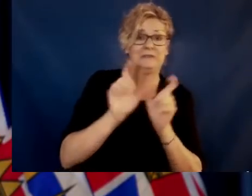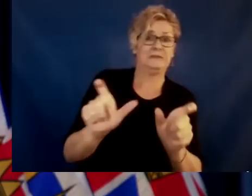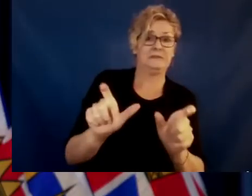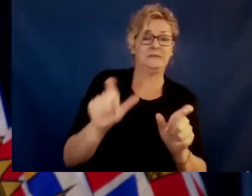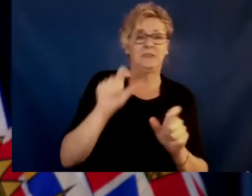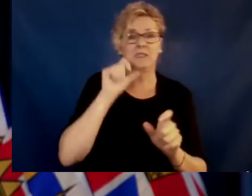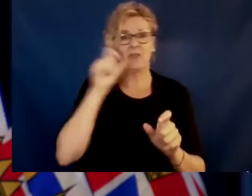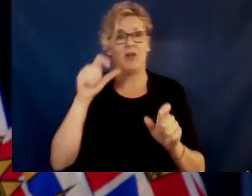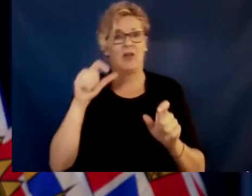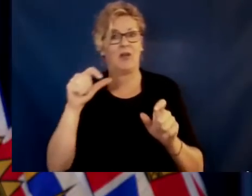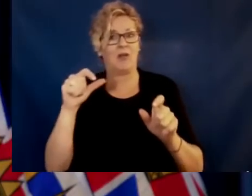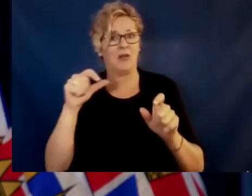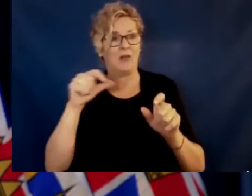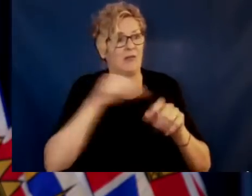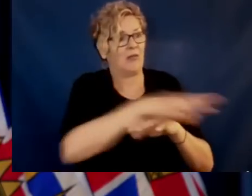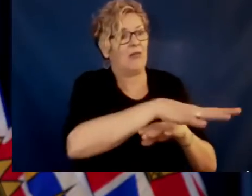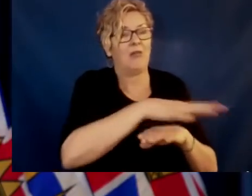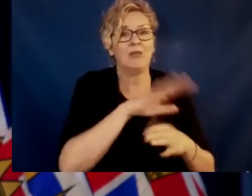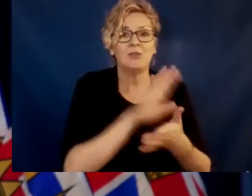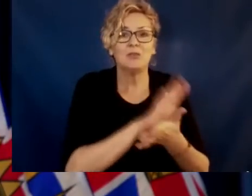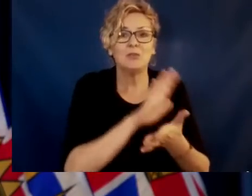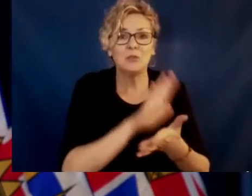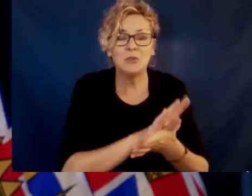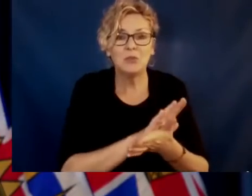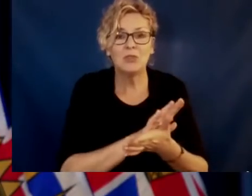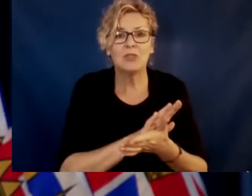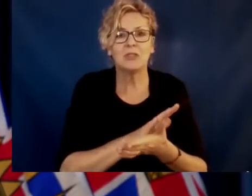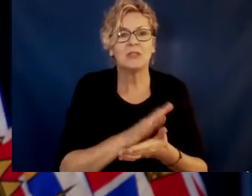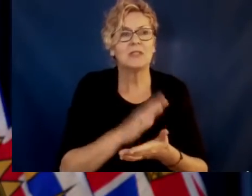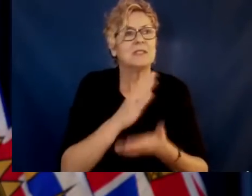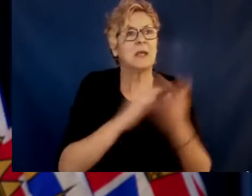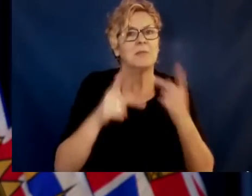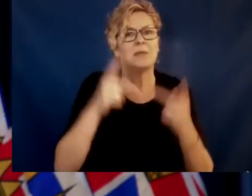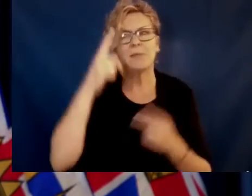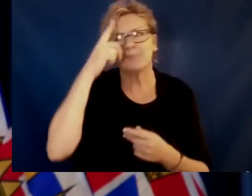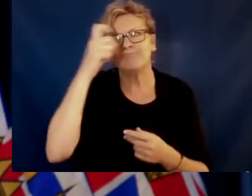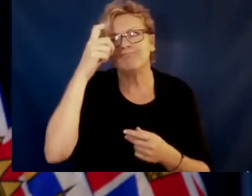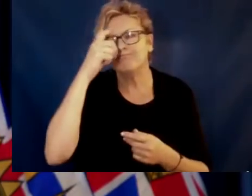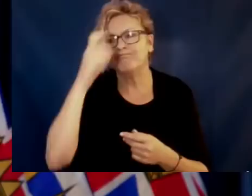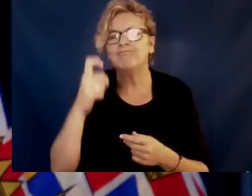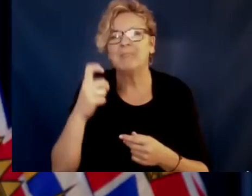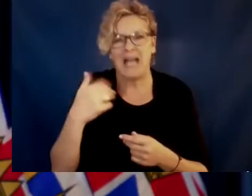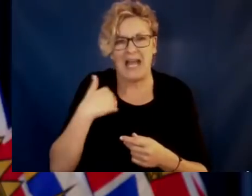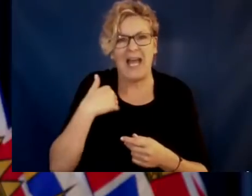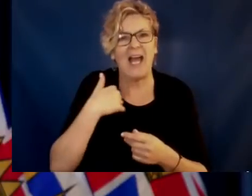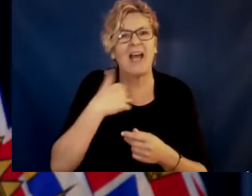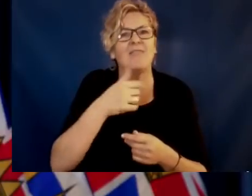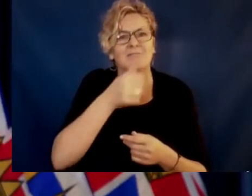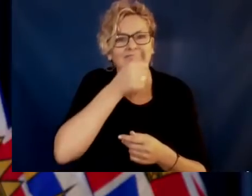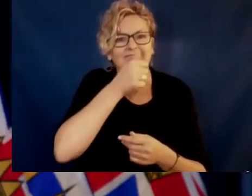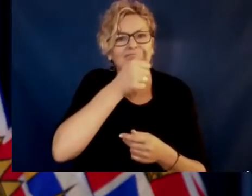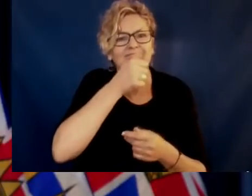worried about possible staffing shortages. Well, I can say that's not the plan, no, there's no conspiracy.